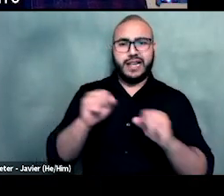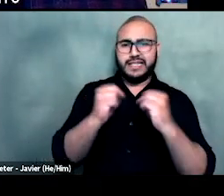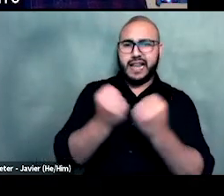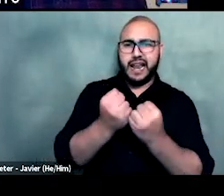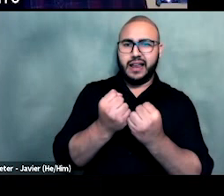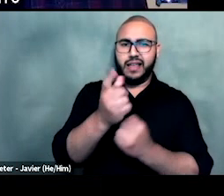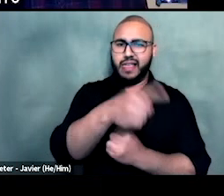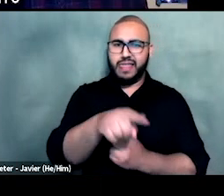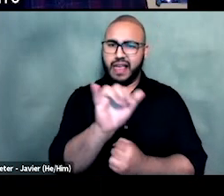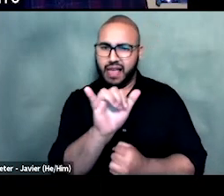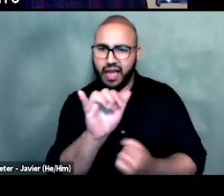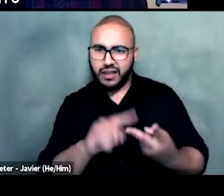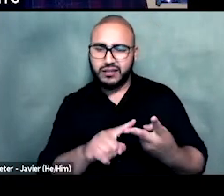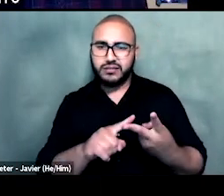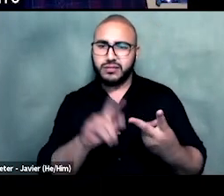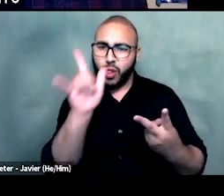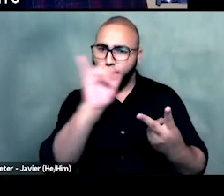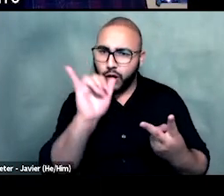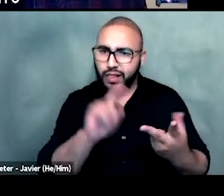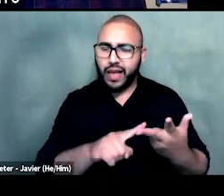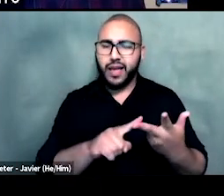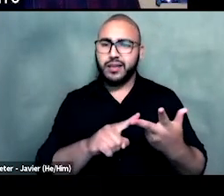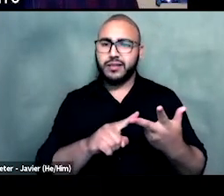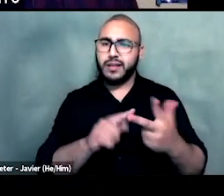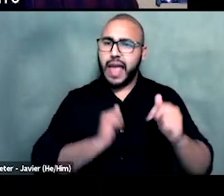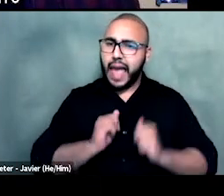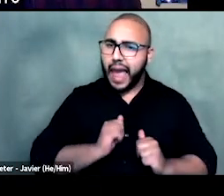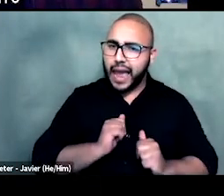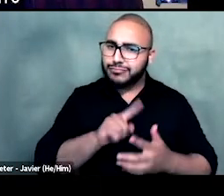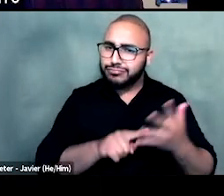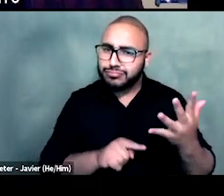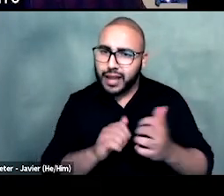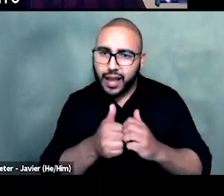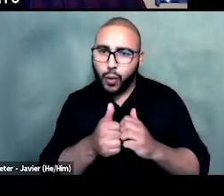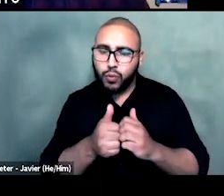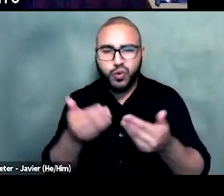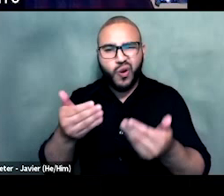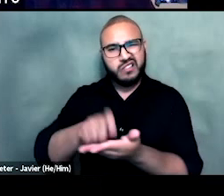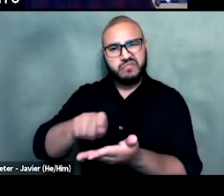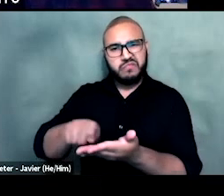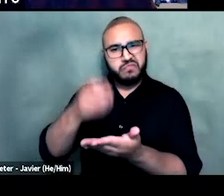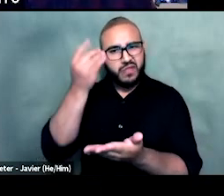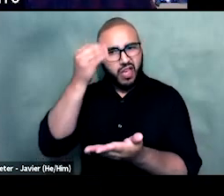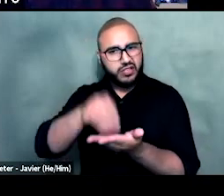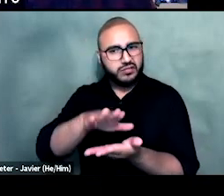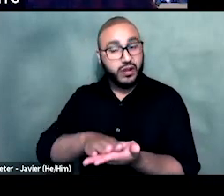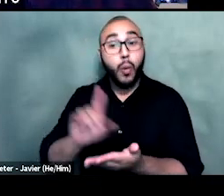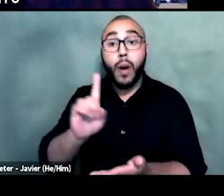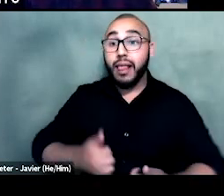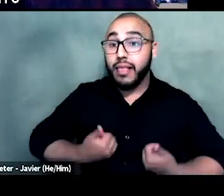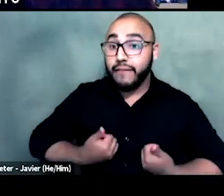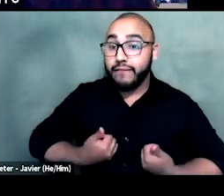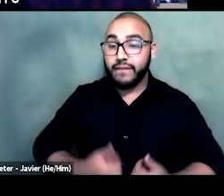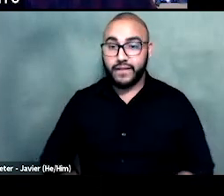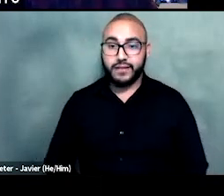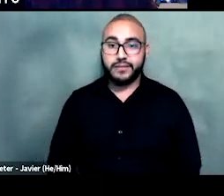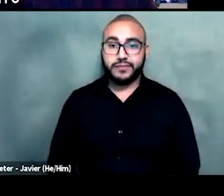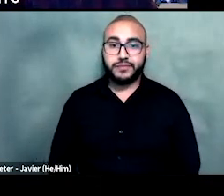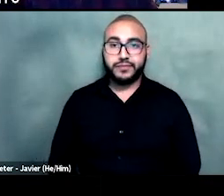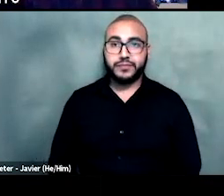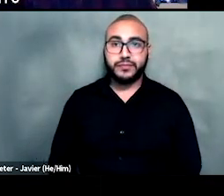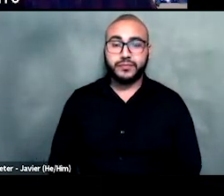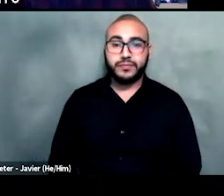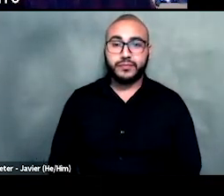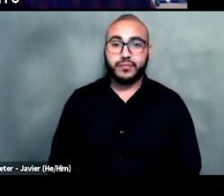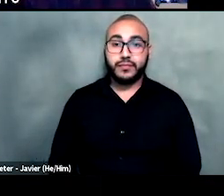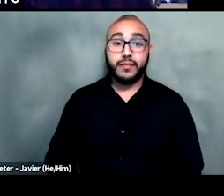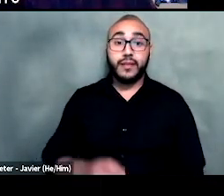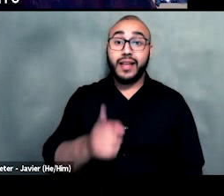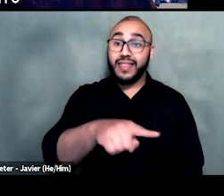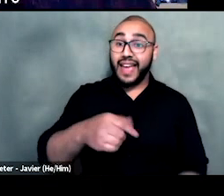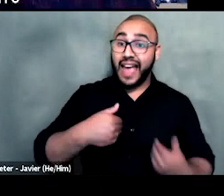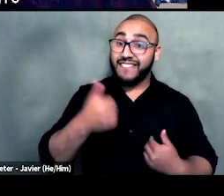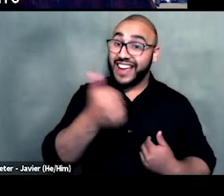look? How do they act? Where do they live? Do they have any special rights that non-Indians